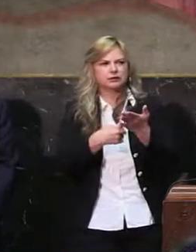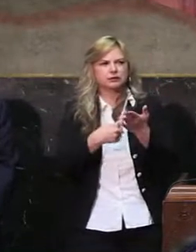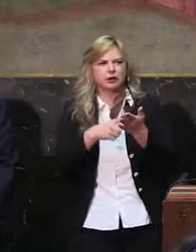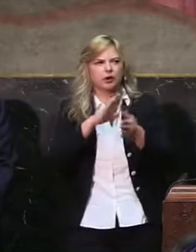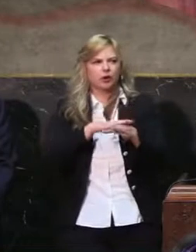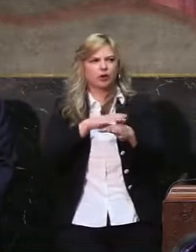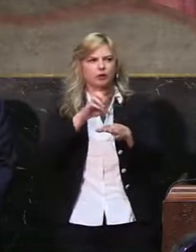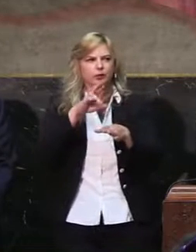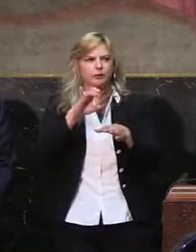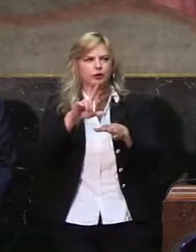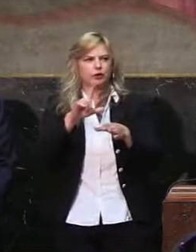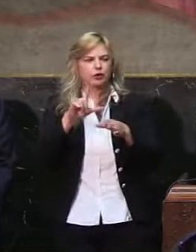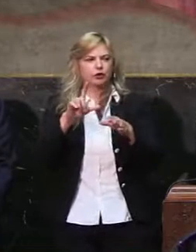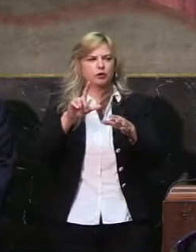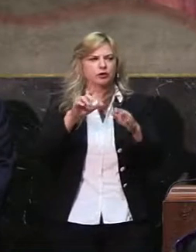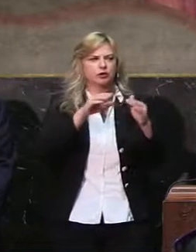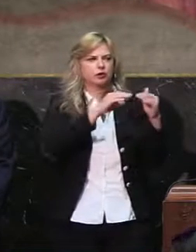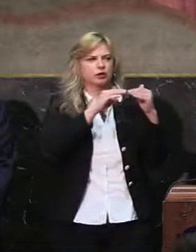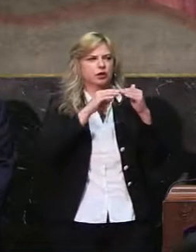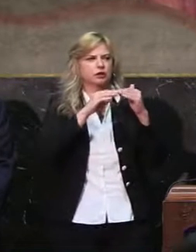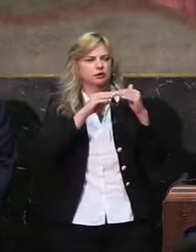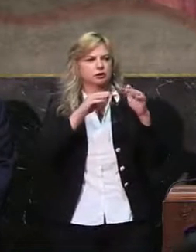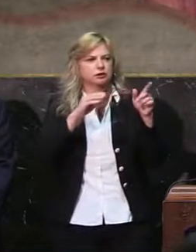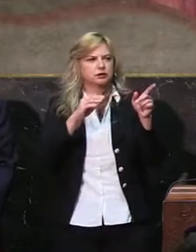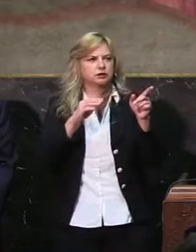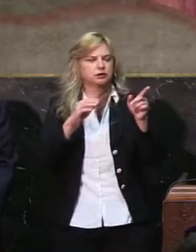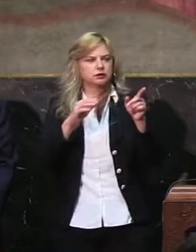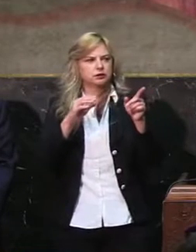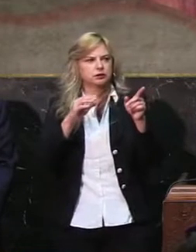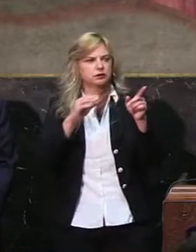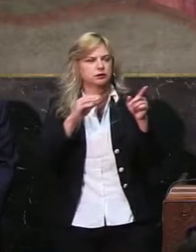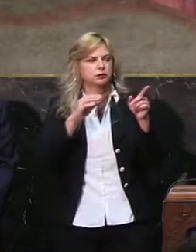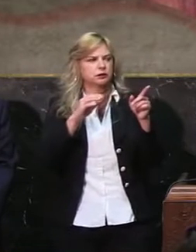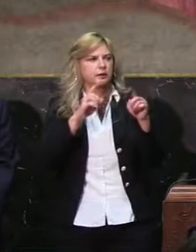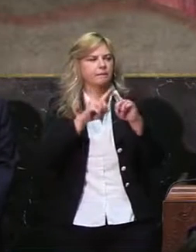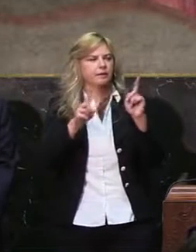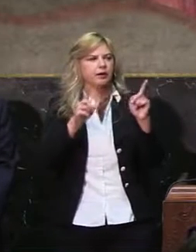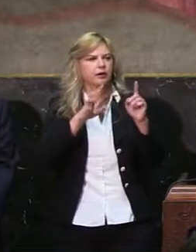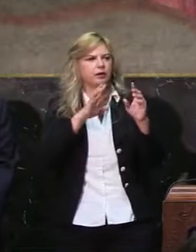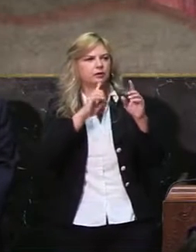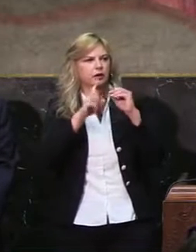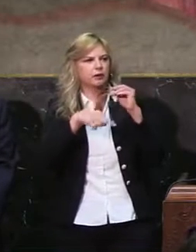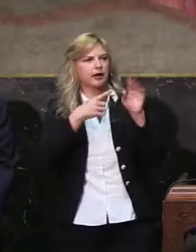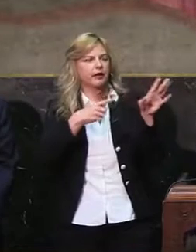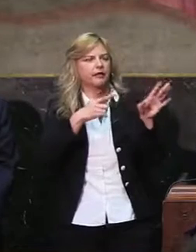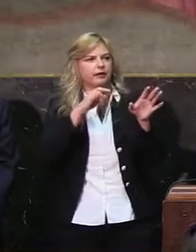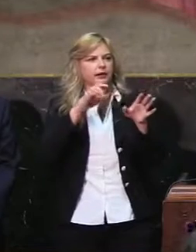plan to veto or sign the confederate monument how happy they get to that question after the criminal justice